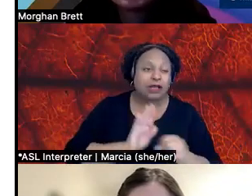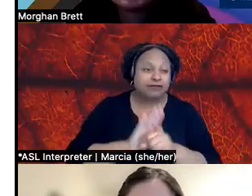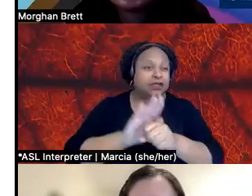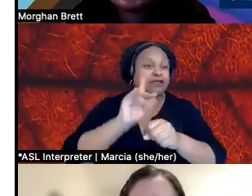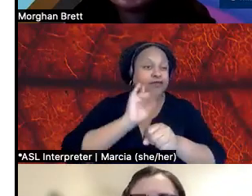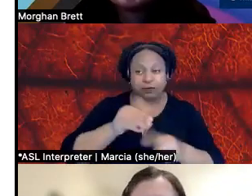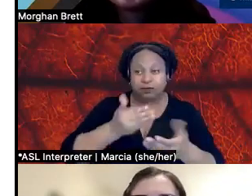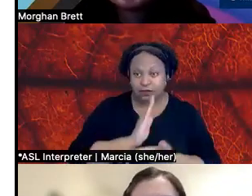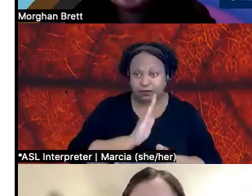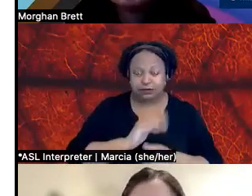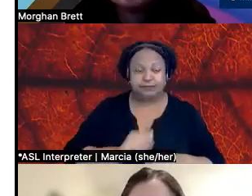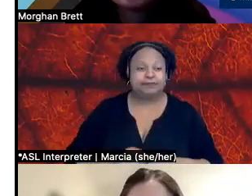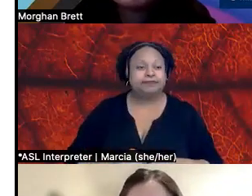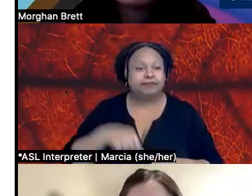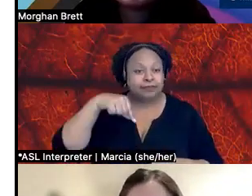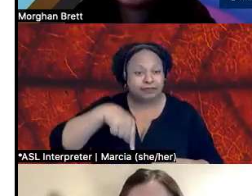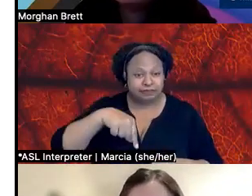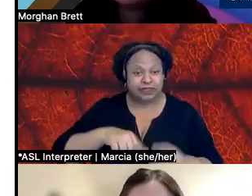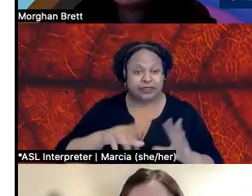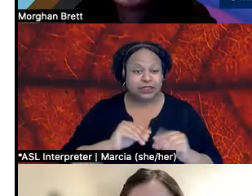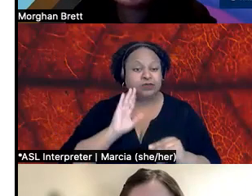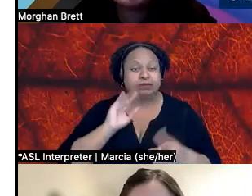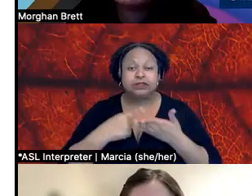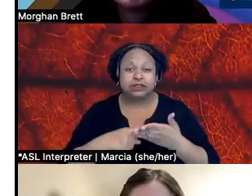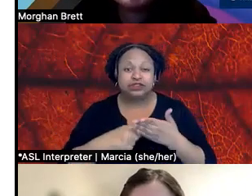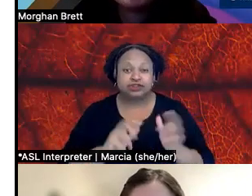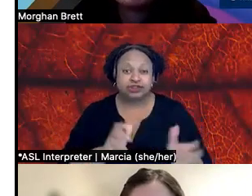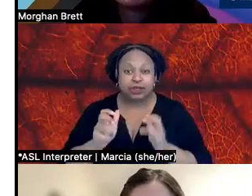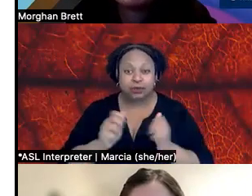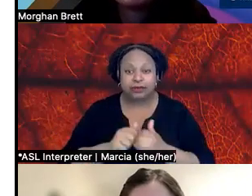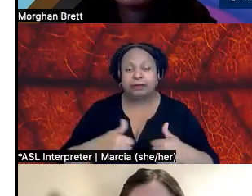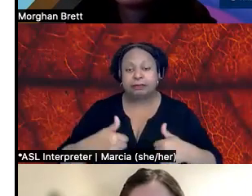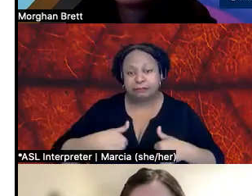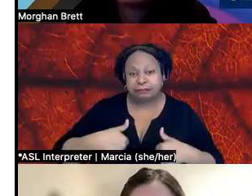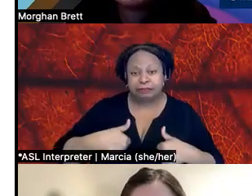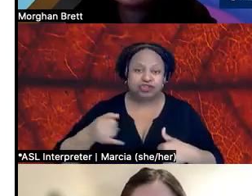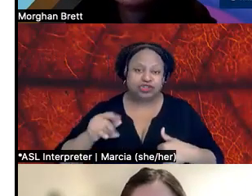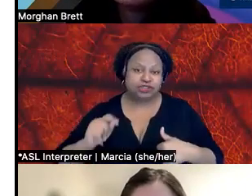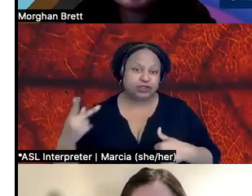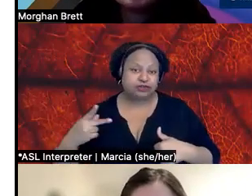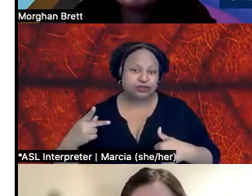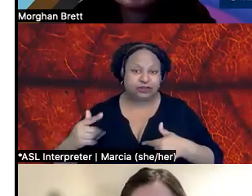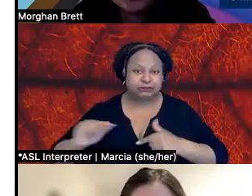The session will be a conversation between Jessica and myself. As mentioned my name is Morghan.